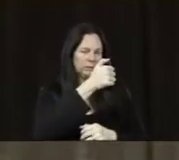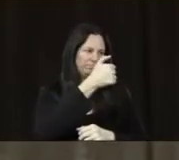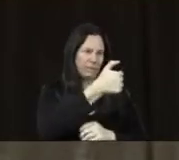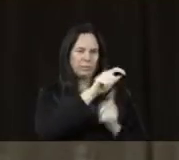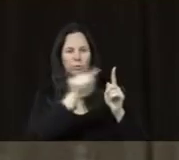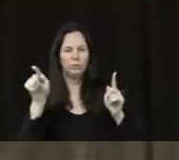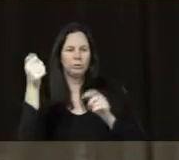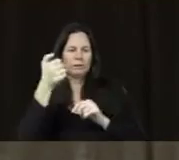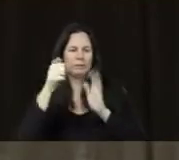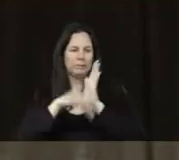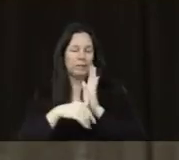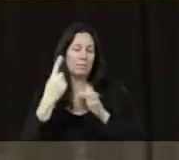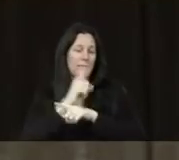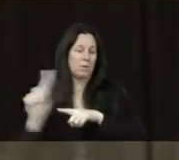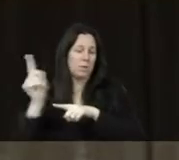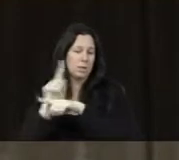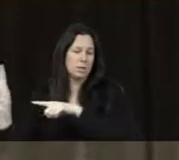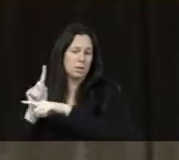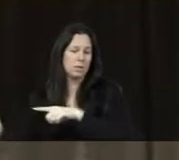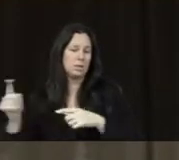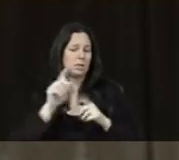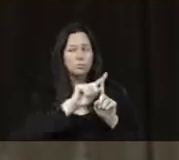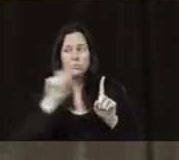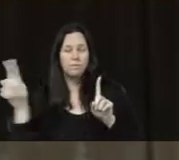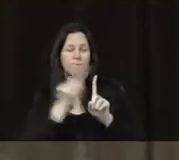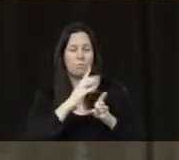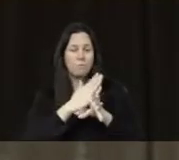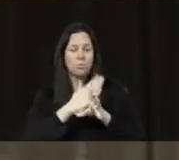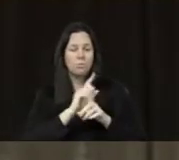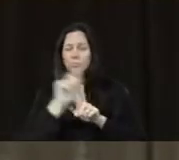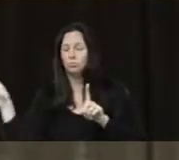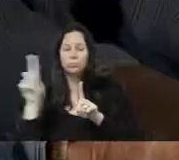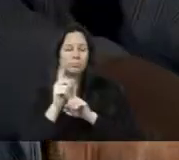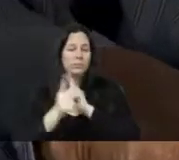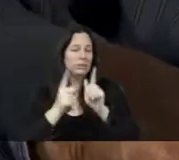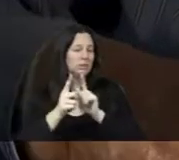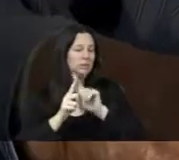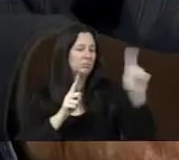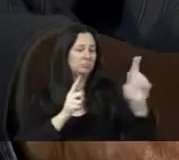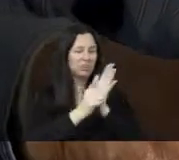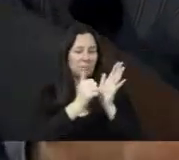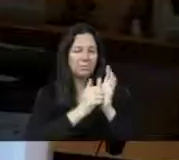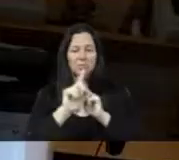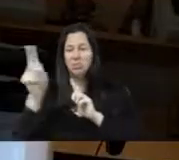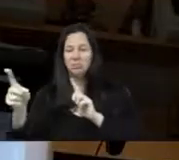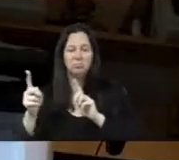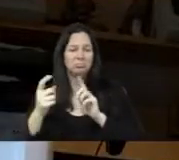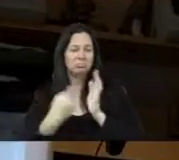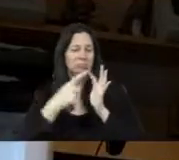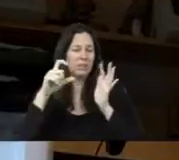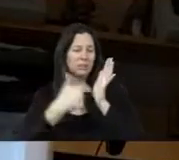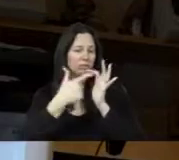for recreational use and going out with family and friends. Each time I book a taxi, it's just like a lottery.